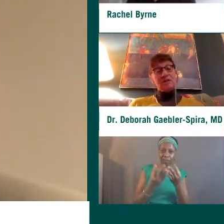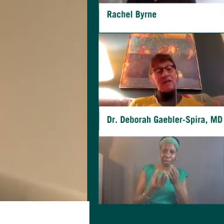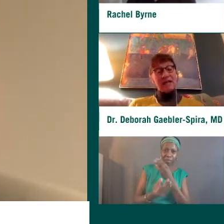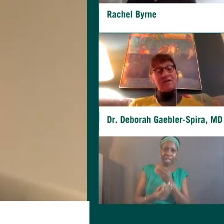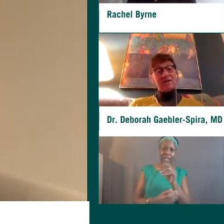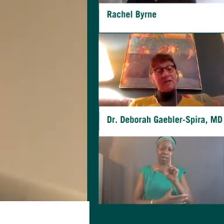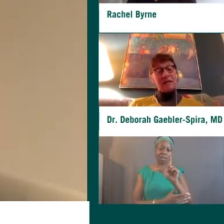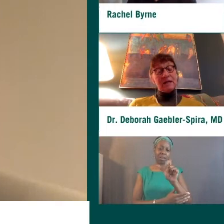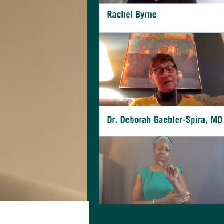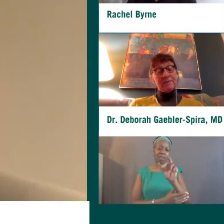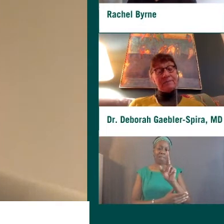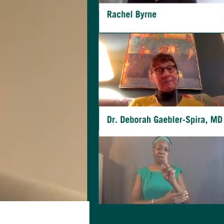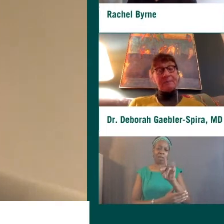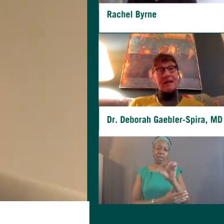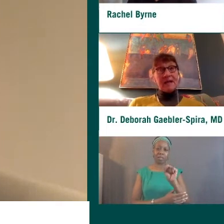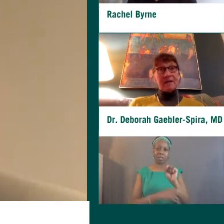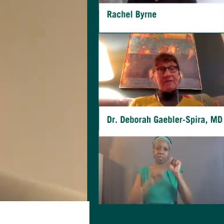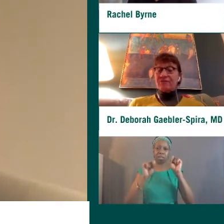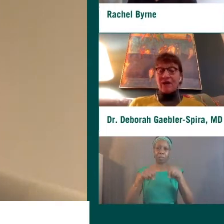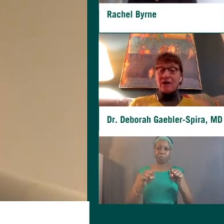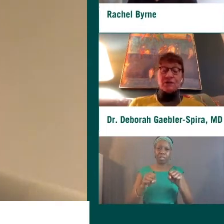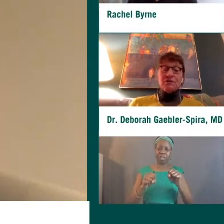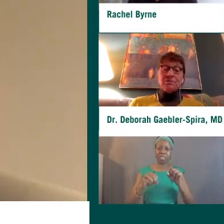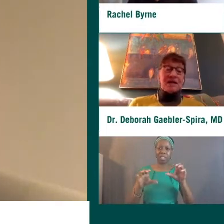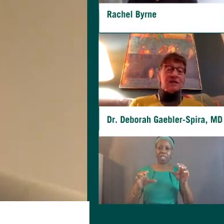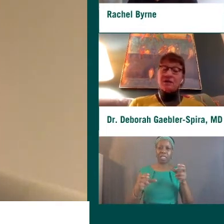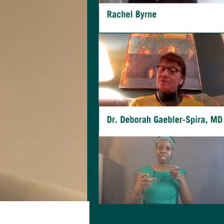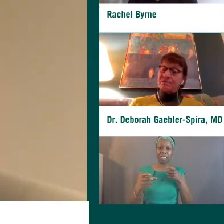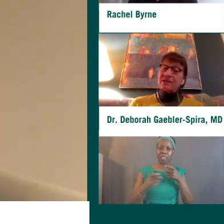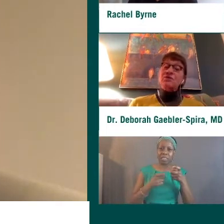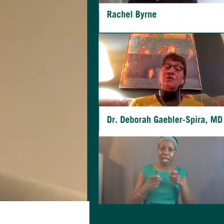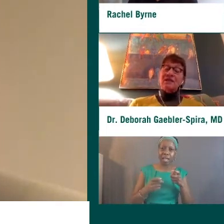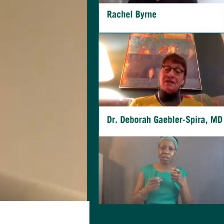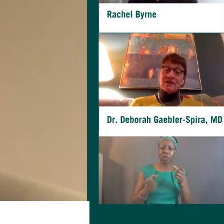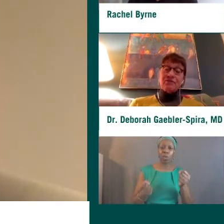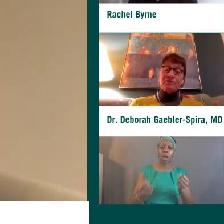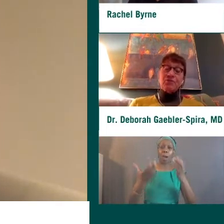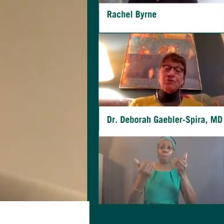to handle the volume and the complexity of a program.